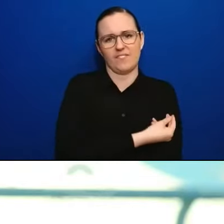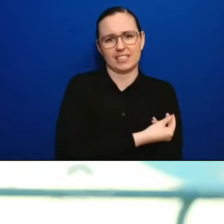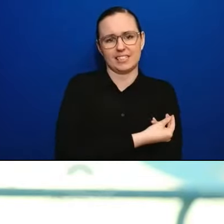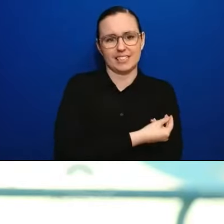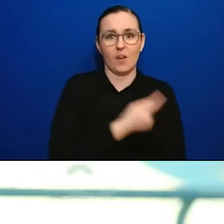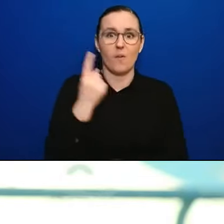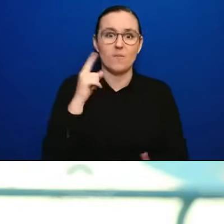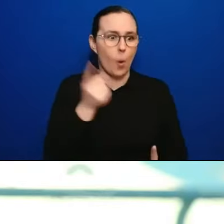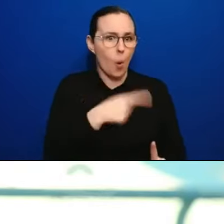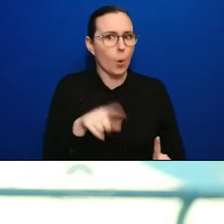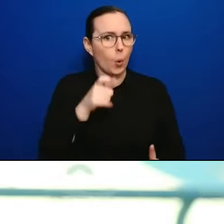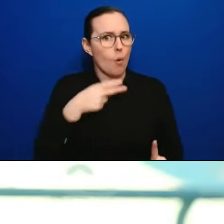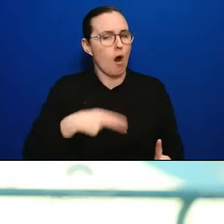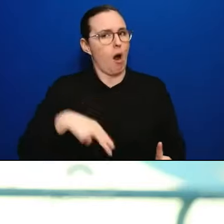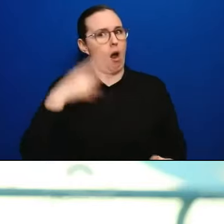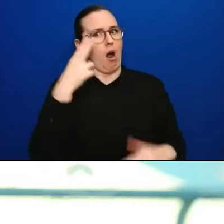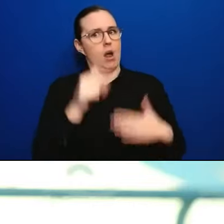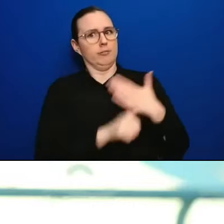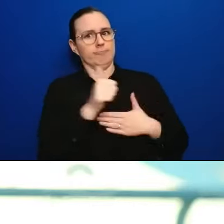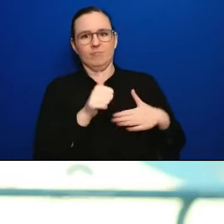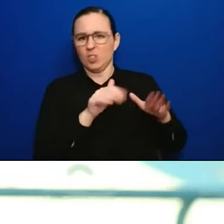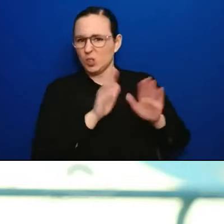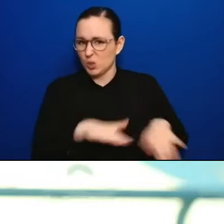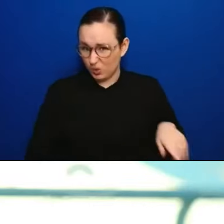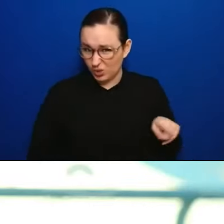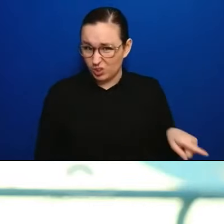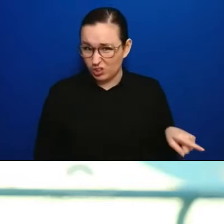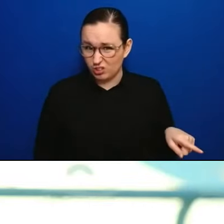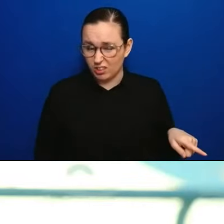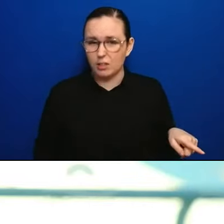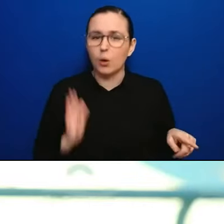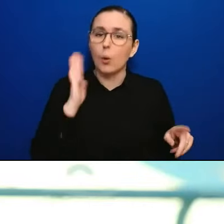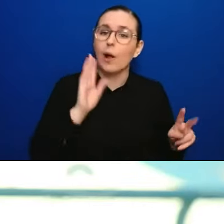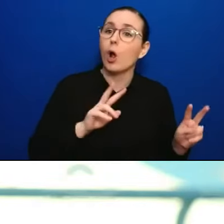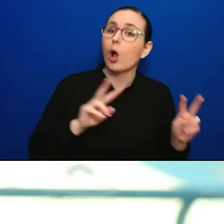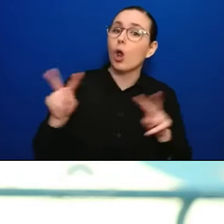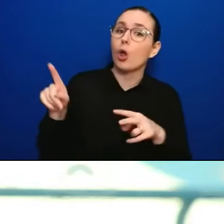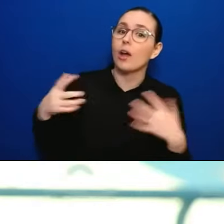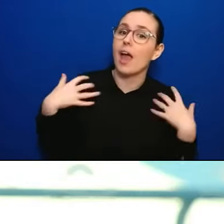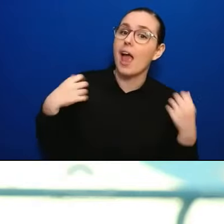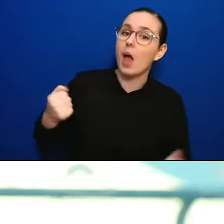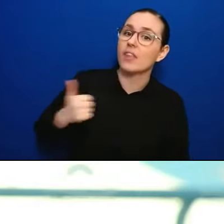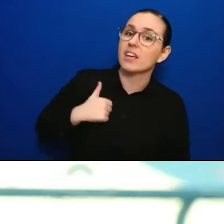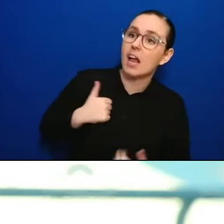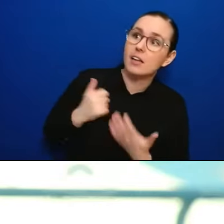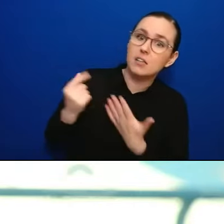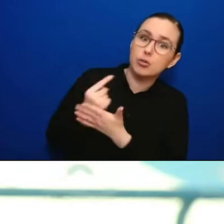So it is important that we have a vaccine that can protect especially those highest risk